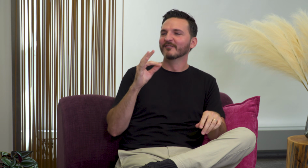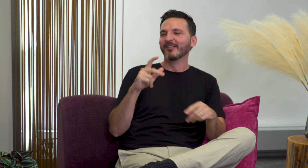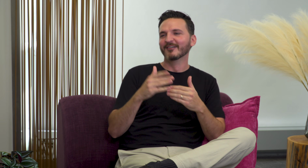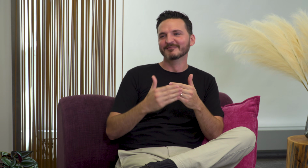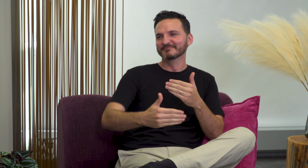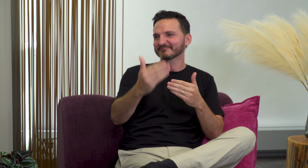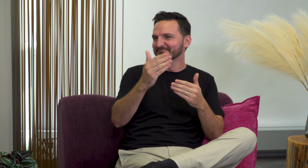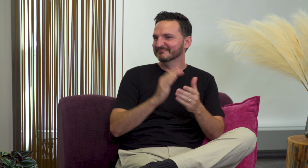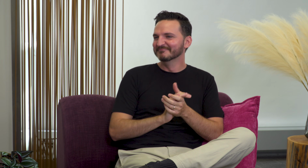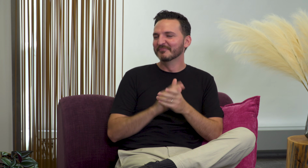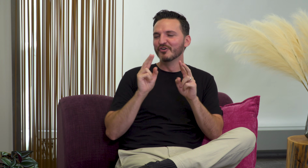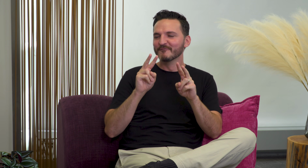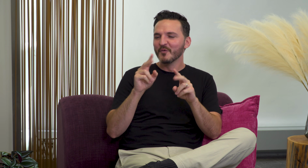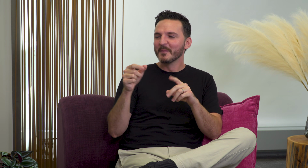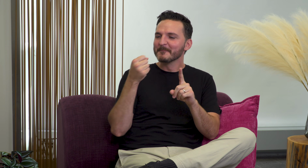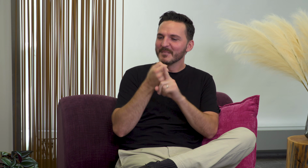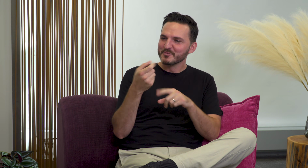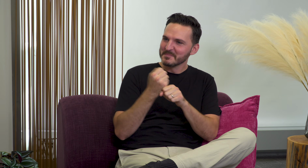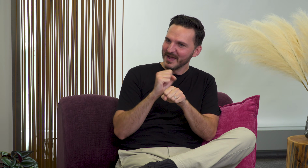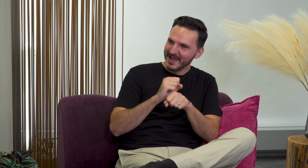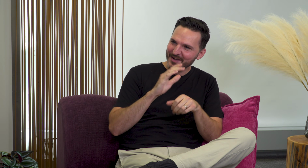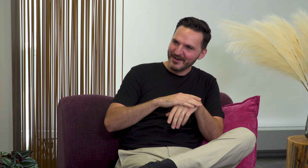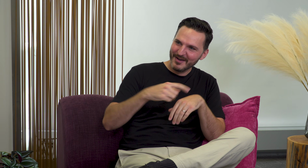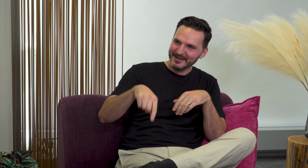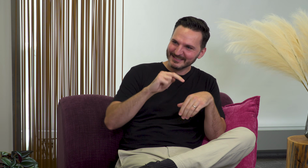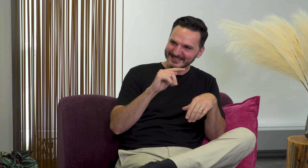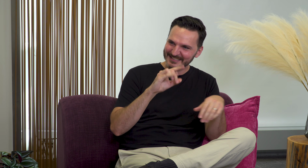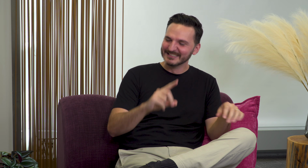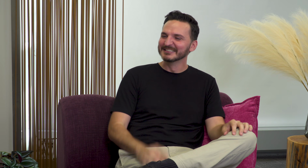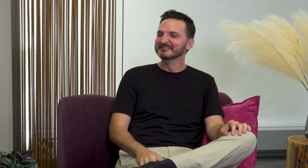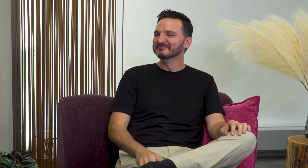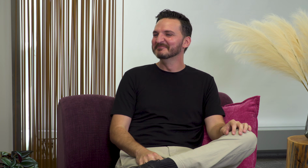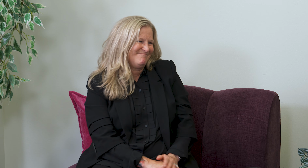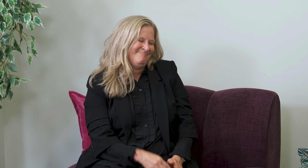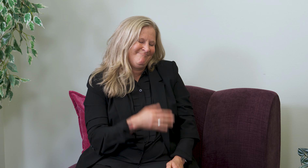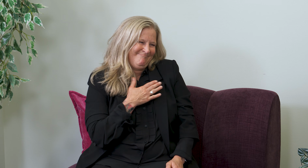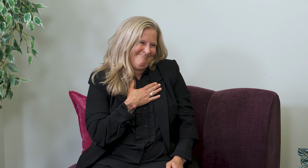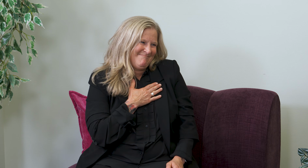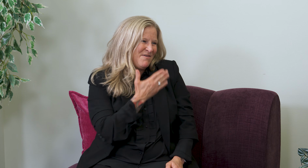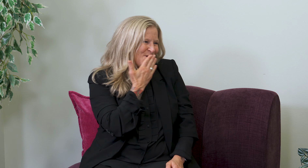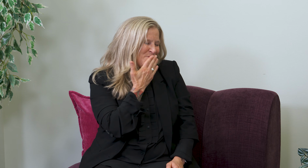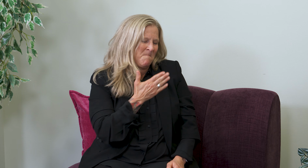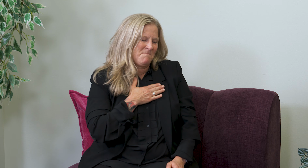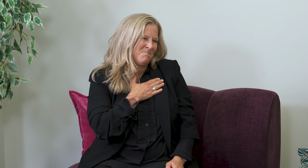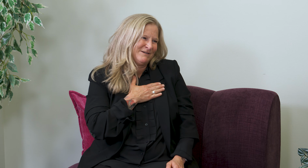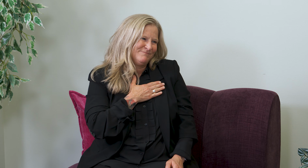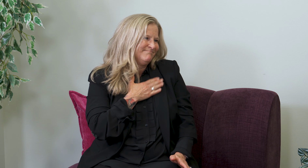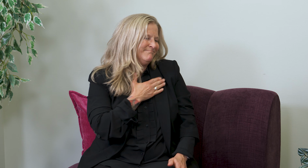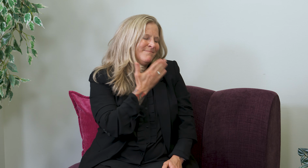we just want to say that we're looking forward to the impact that you have and your success going forward. Thank you Blake.